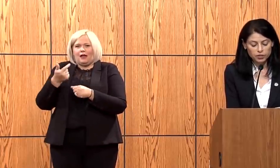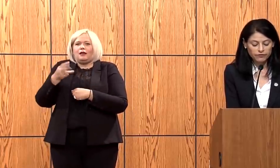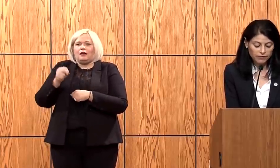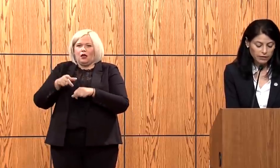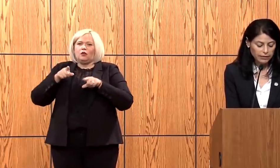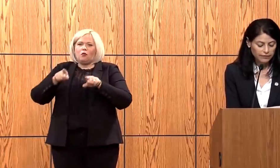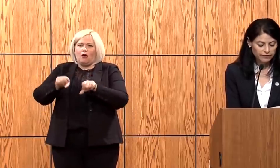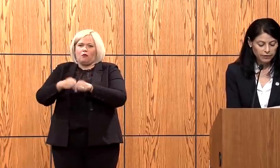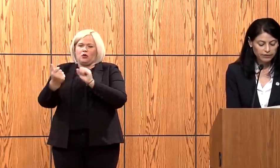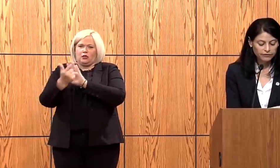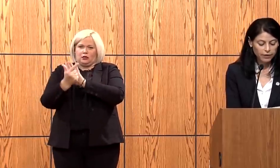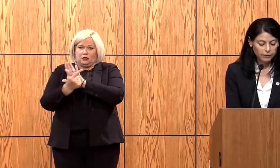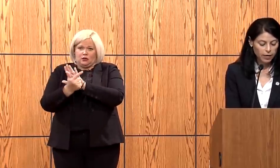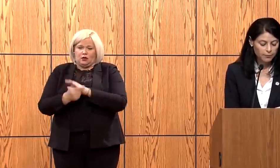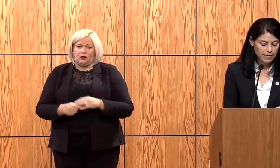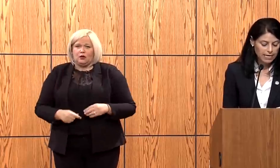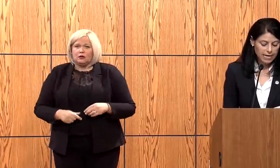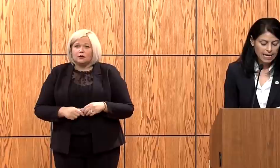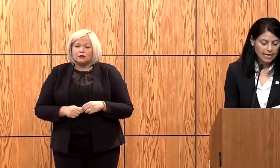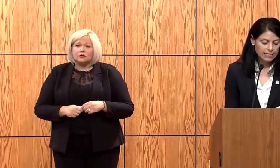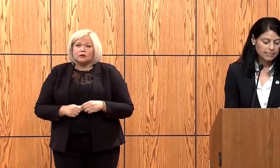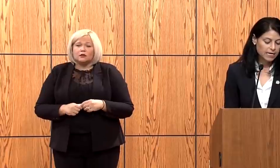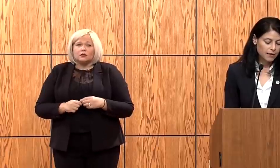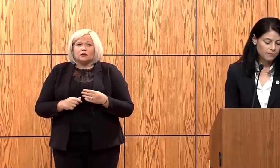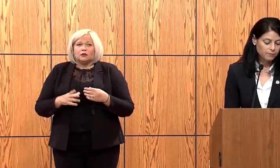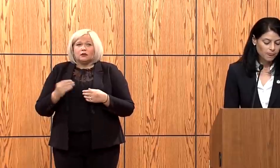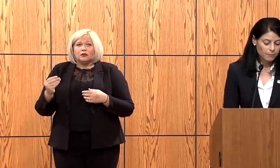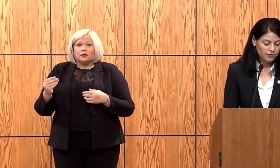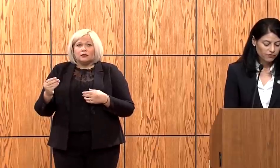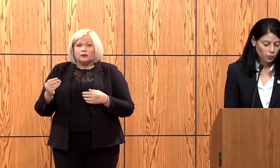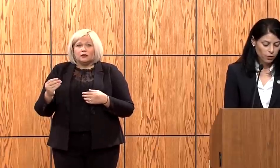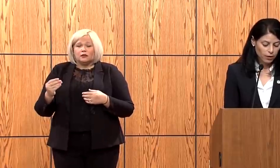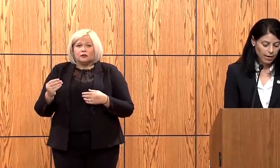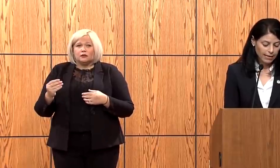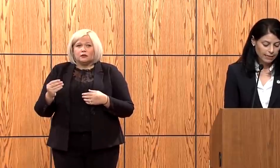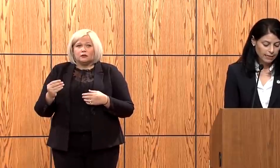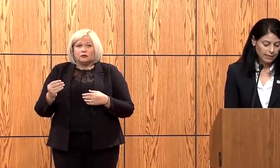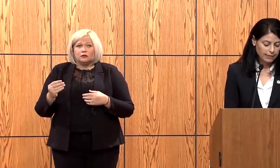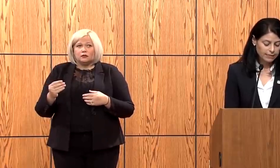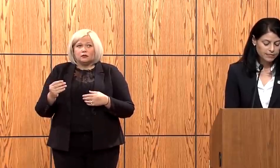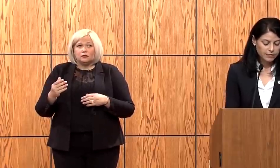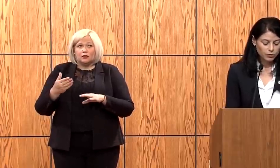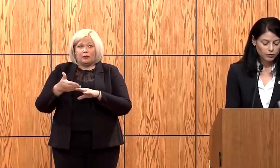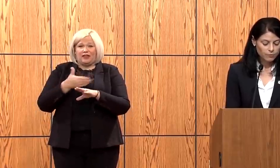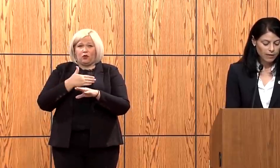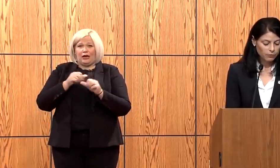ONE COUNT EACH OF PROVIDING SUPPORT FOR TERRORIST ACTS AND SUPPORT FOR TERRORIST ACTS AND ONE COUNT EACH FOR CARRYING OR ONE COUNT EACH FOR CARRYING OR POSSESSIONING A FIREARM DURING